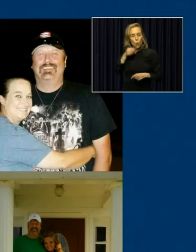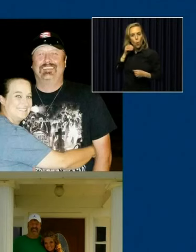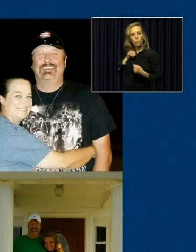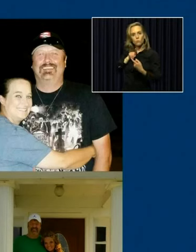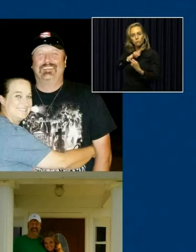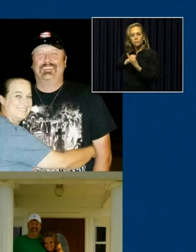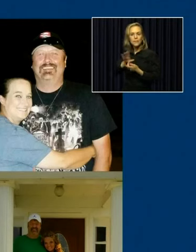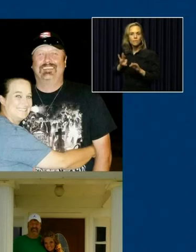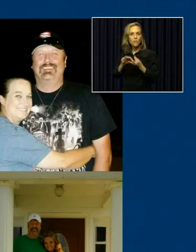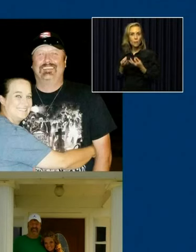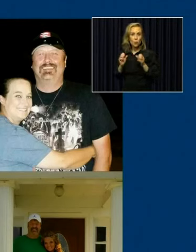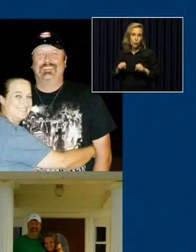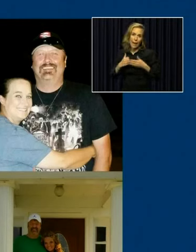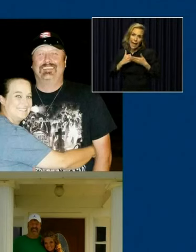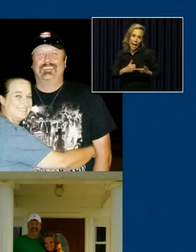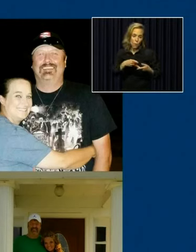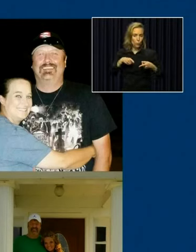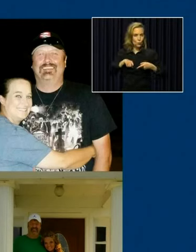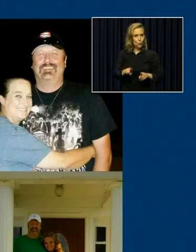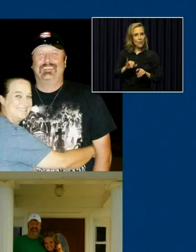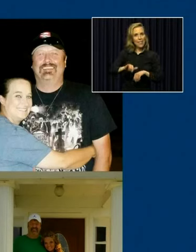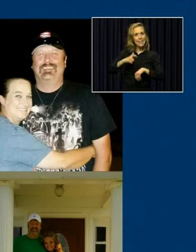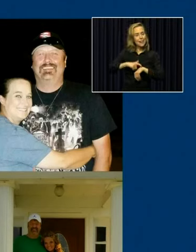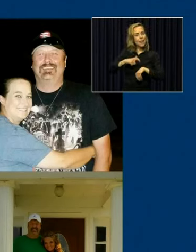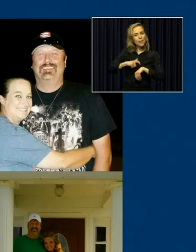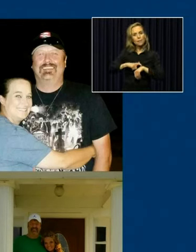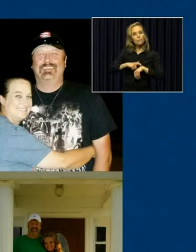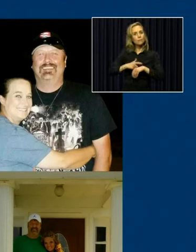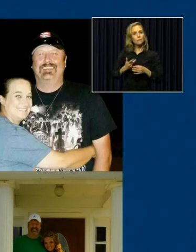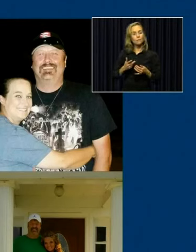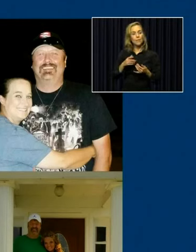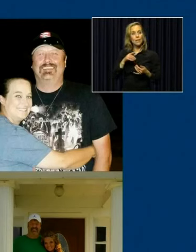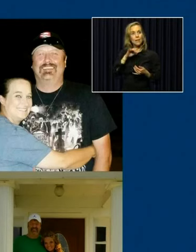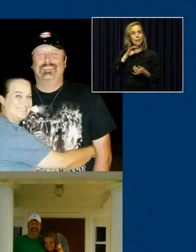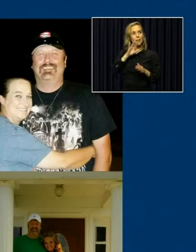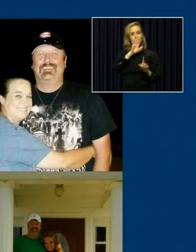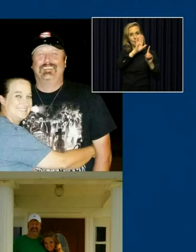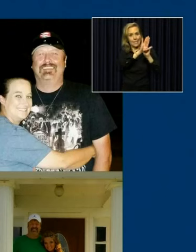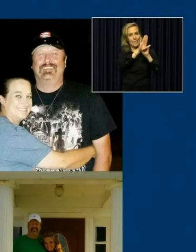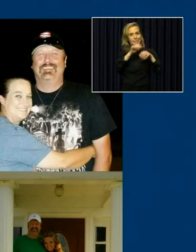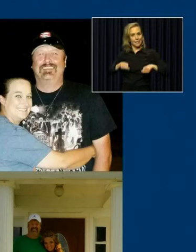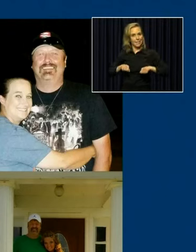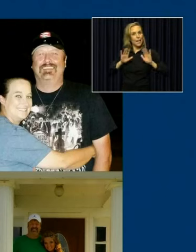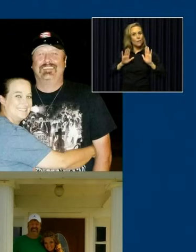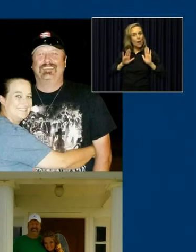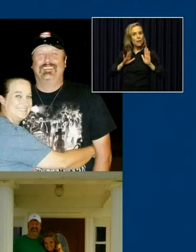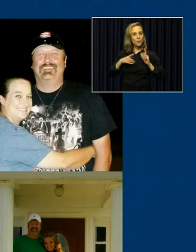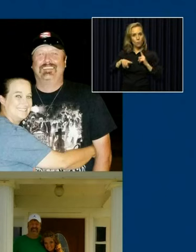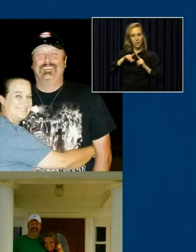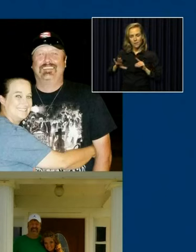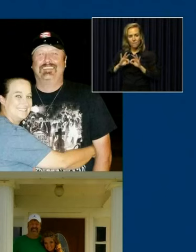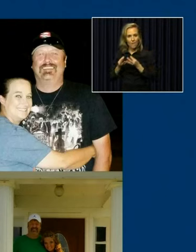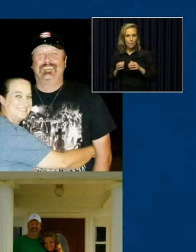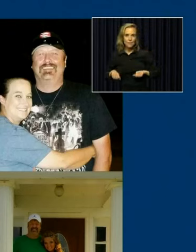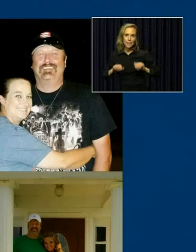SO KENTUCKIANS SHOULD NOT BE CALLING 911 WITH QUESTIONS. THEY SHOULD BE CALLING 911 WITH